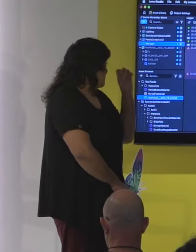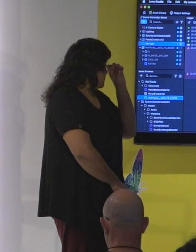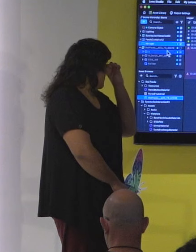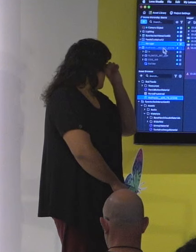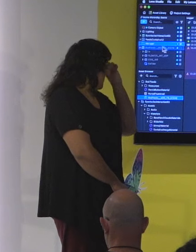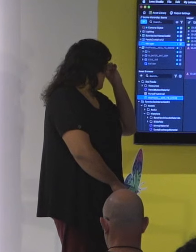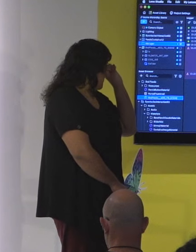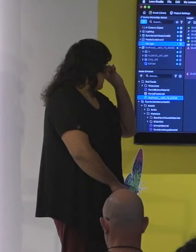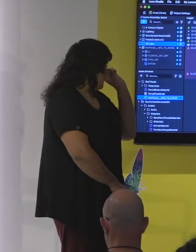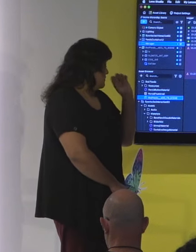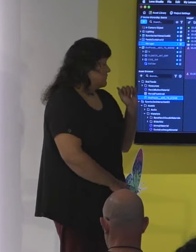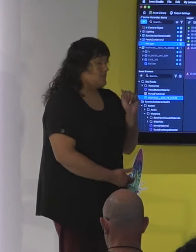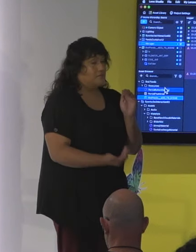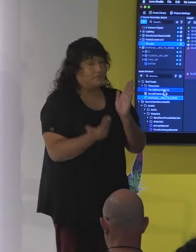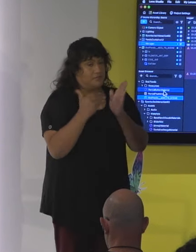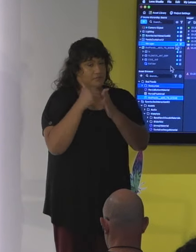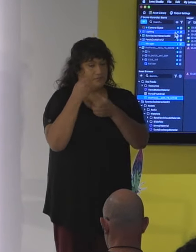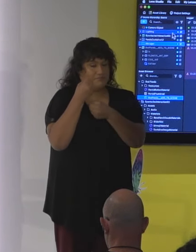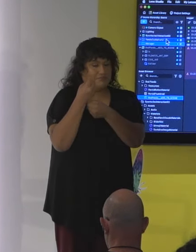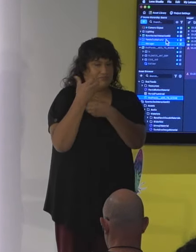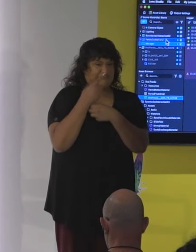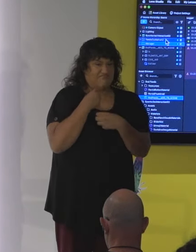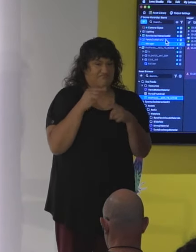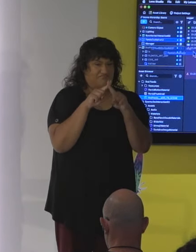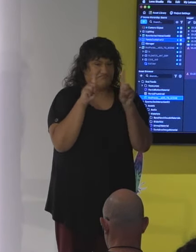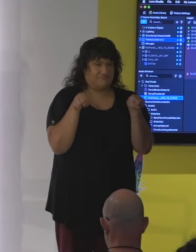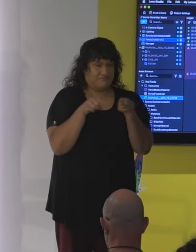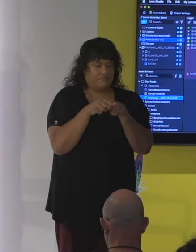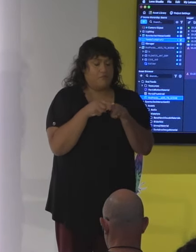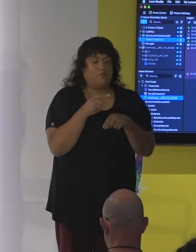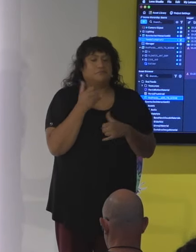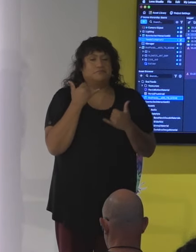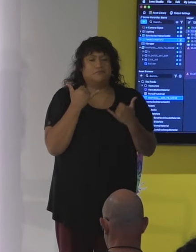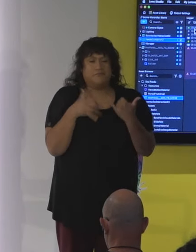Okay, great. It's gonna yell at me, so let's give it a reference here.